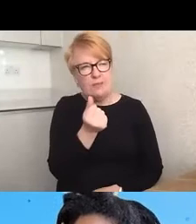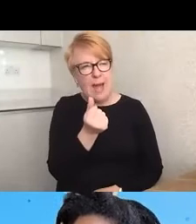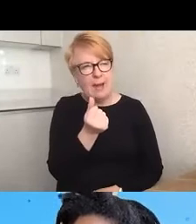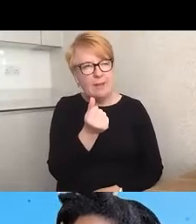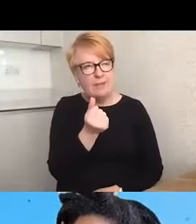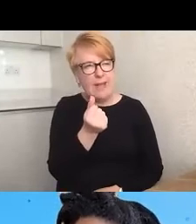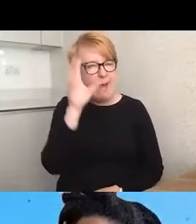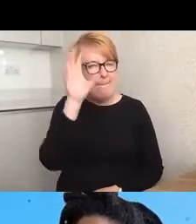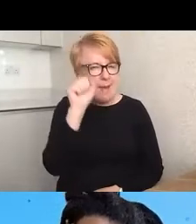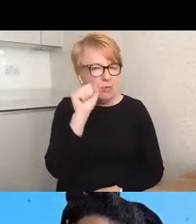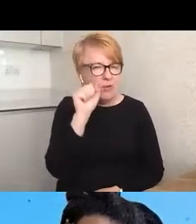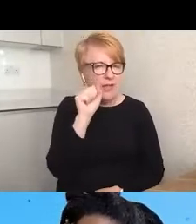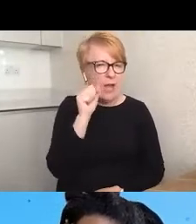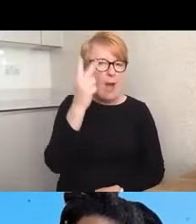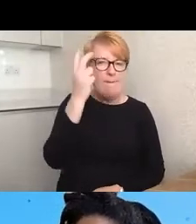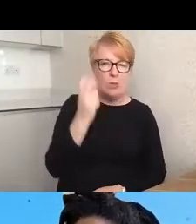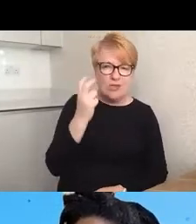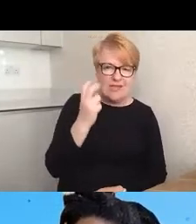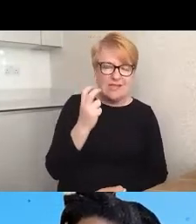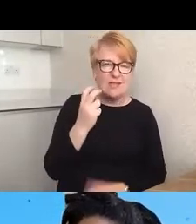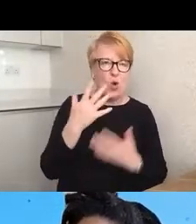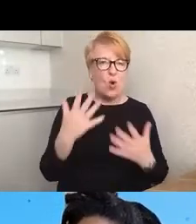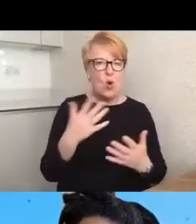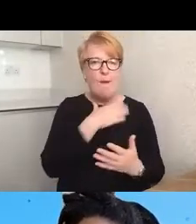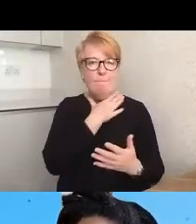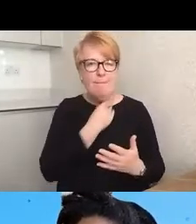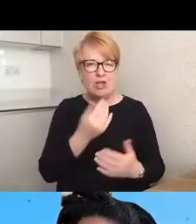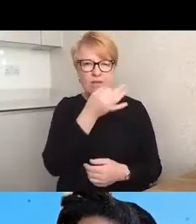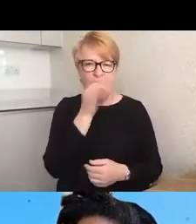flowers blooming or being in a pram and picking blackberries on the way to school.